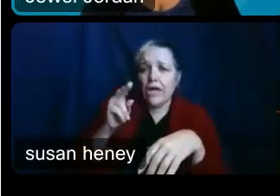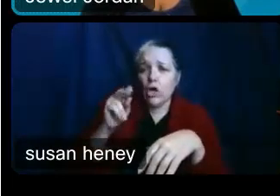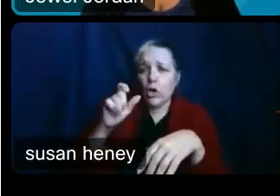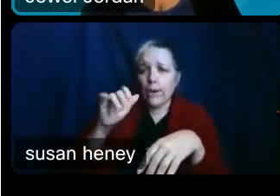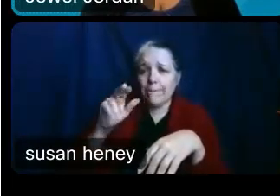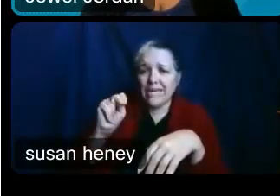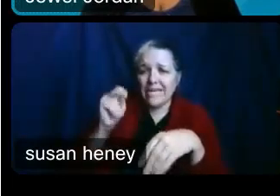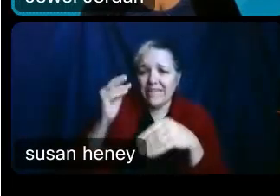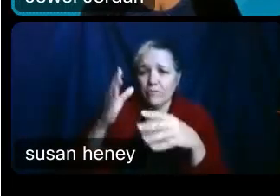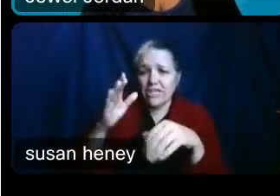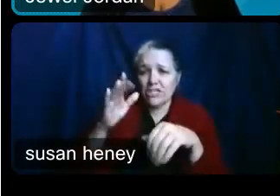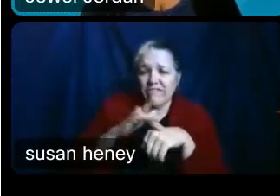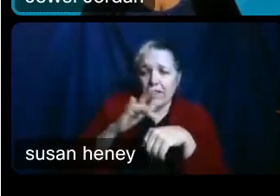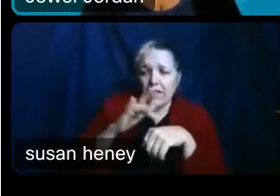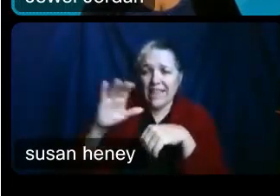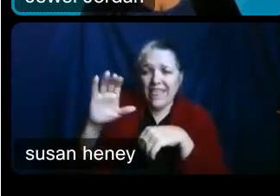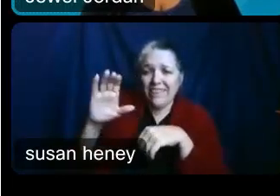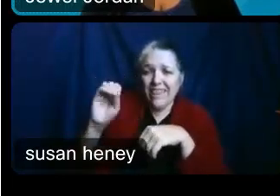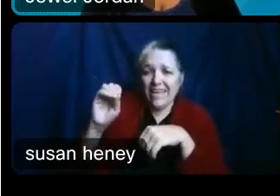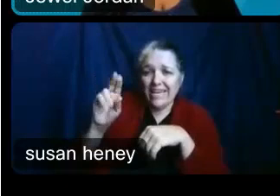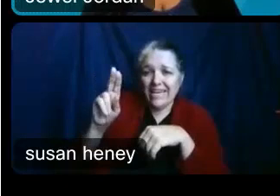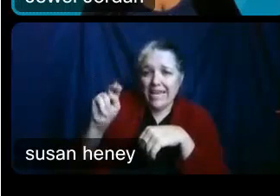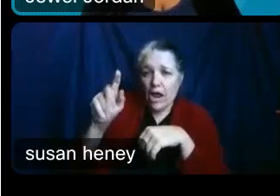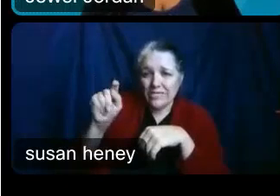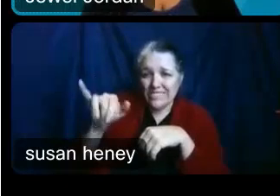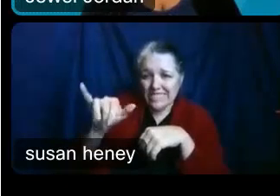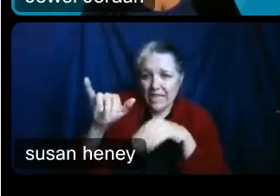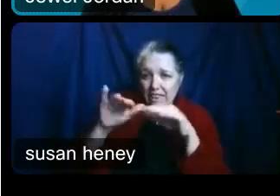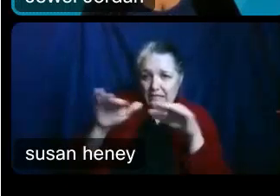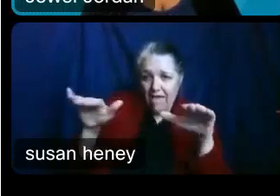Jewel Jordan: Thank you for that question. Is there someone -- a subject matter expert